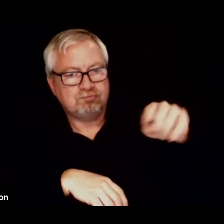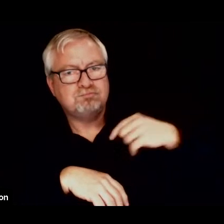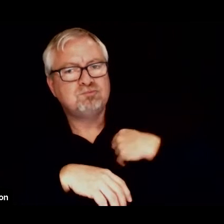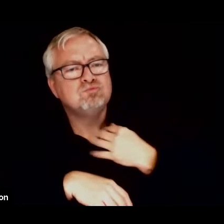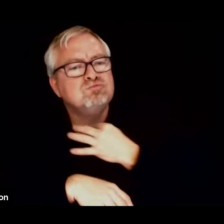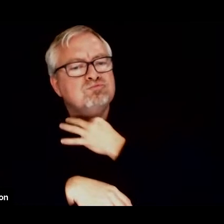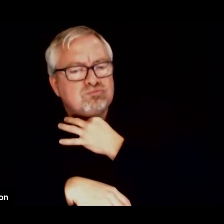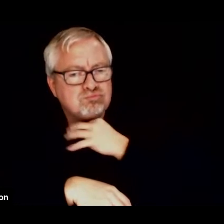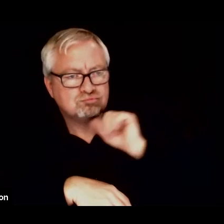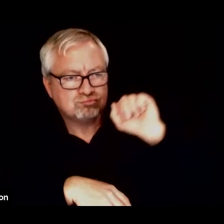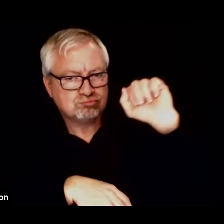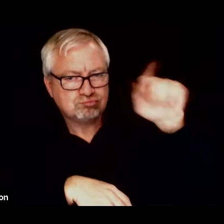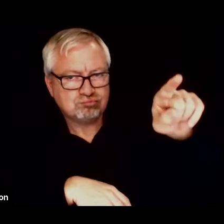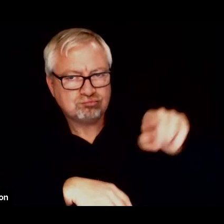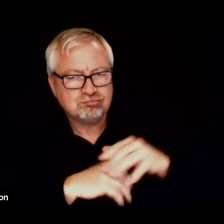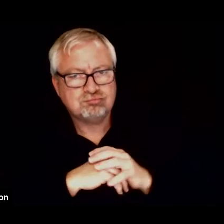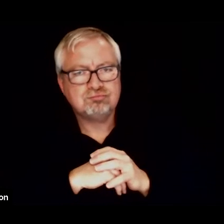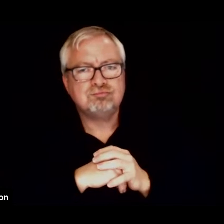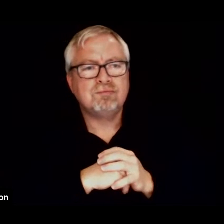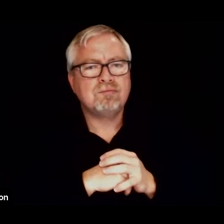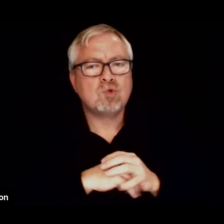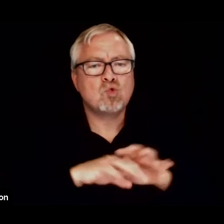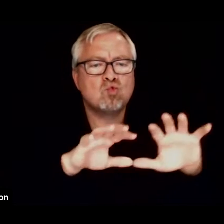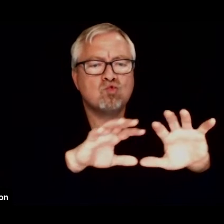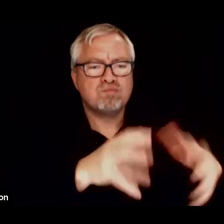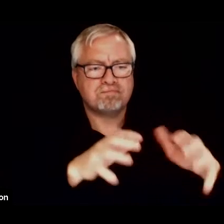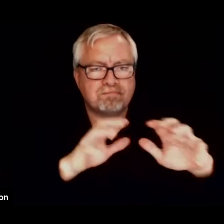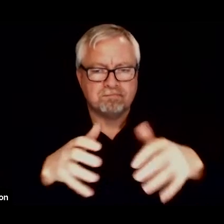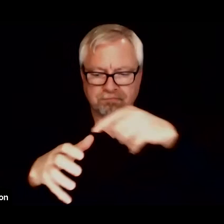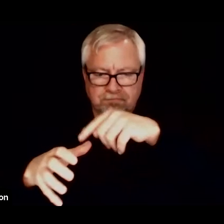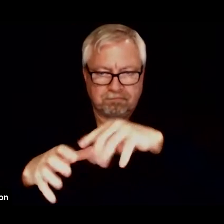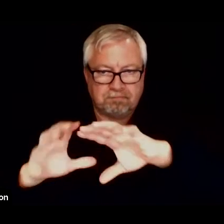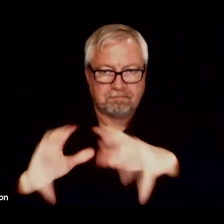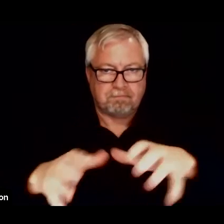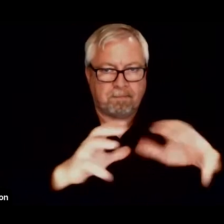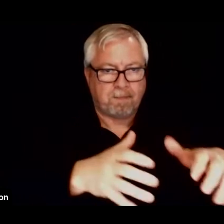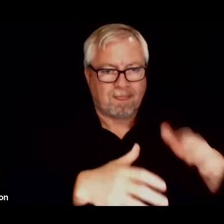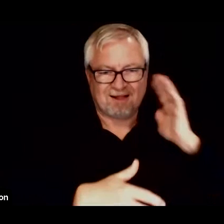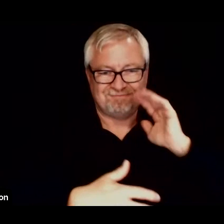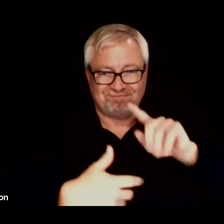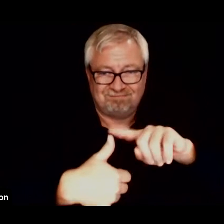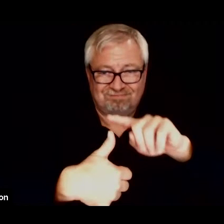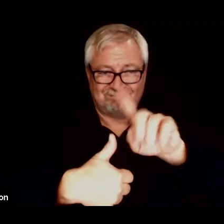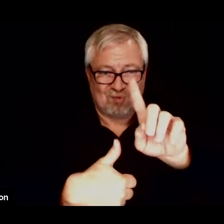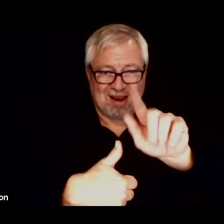first 1a phase i'm assuming that's healthcare workers that face coping patients as well as